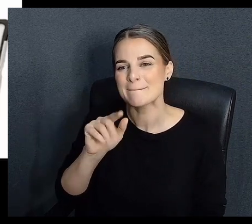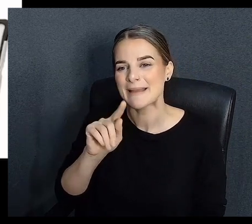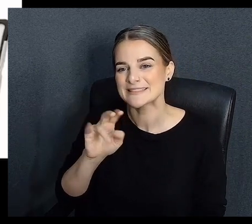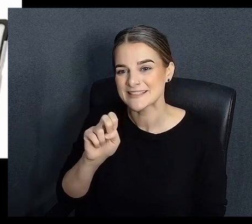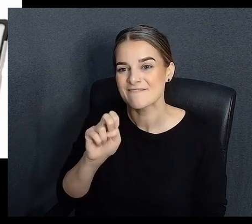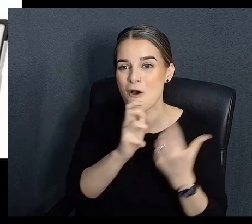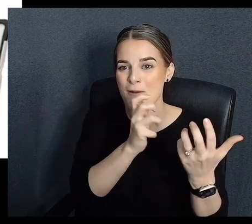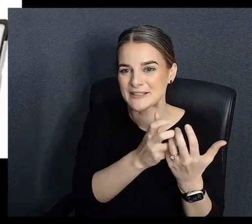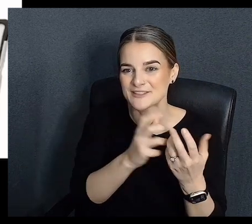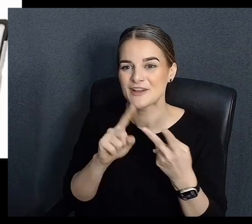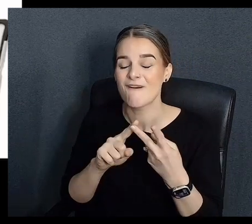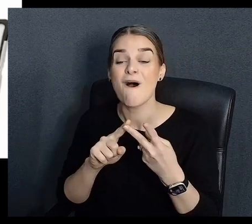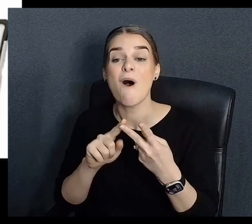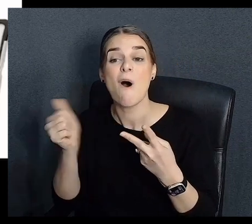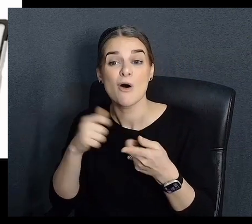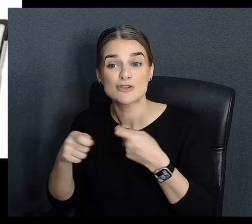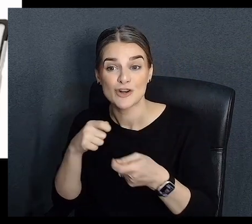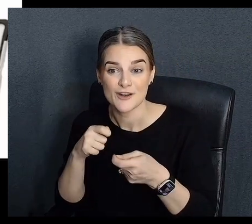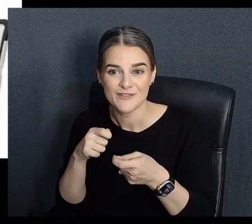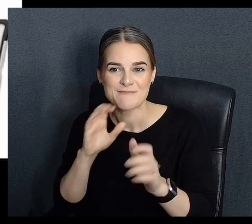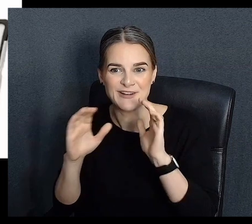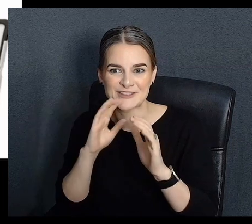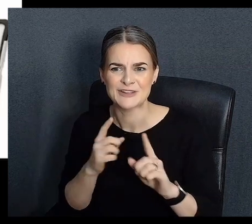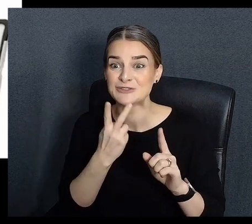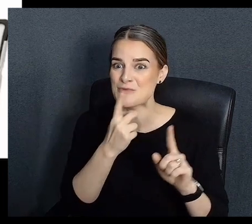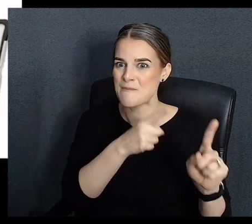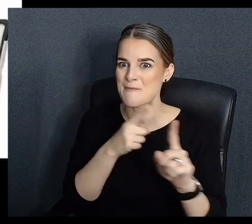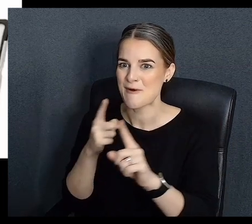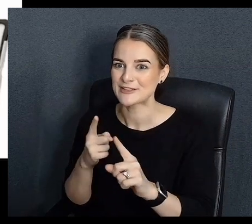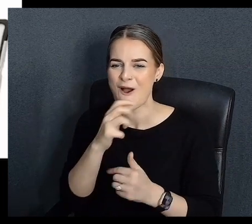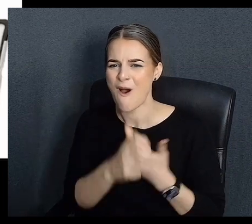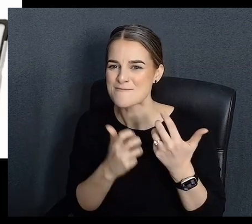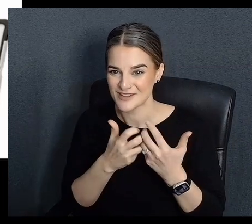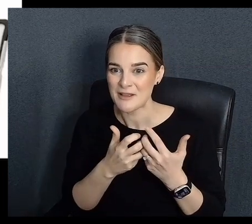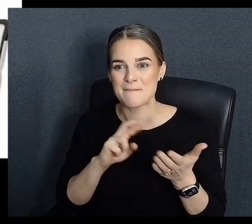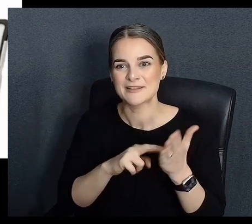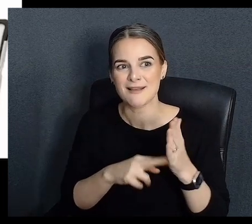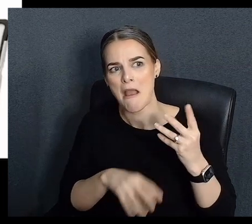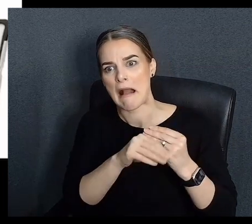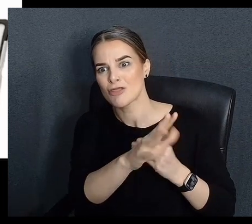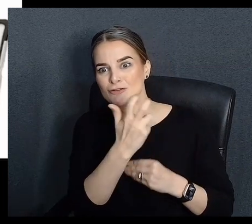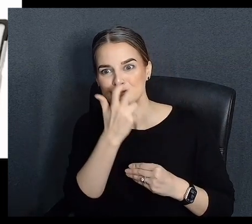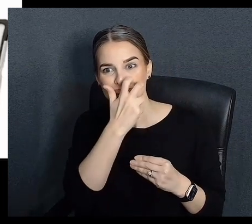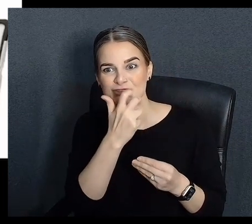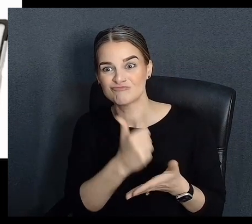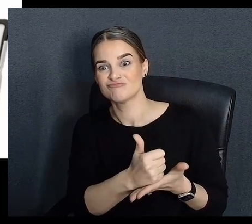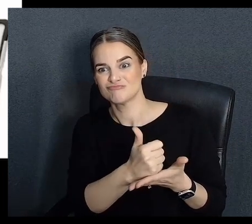So we kind of have two points there. So it's augmentative, meaning, that it can add to someone's speech, or it can also be alternative.